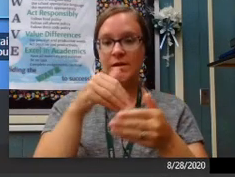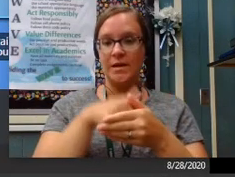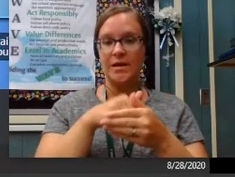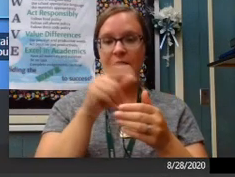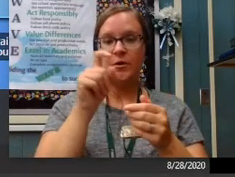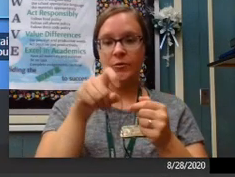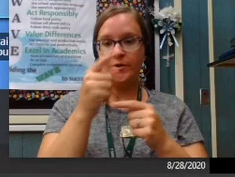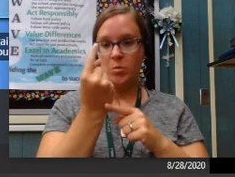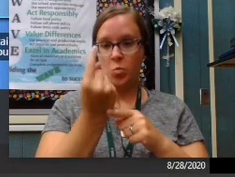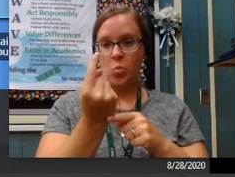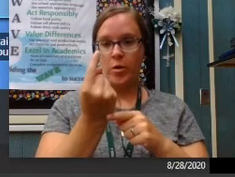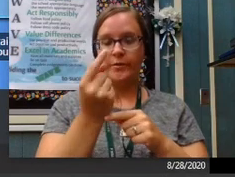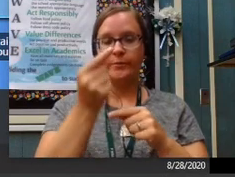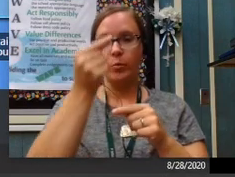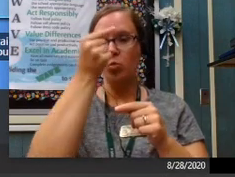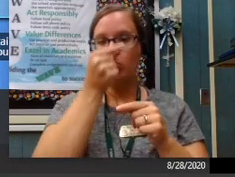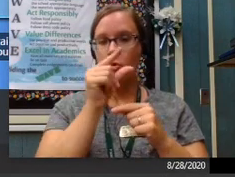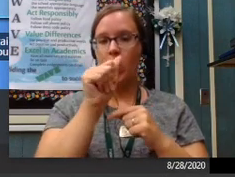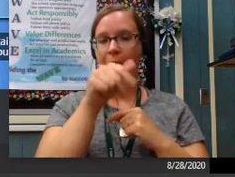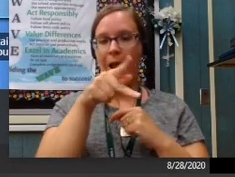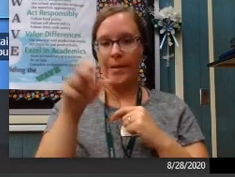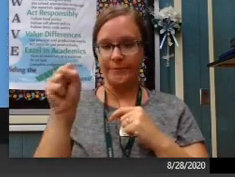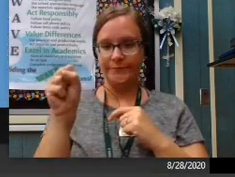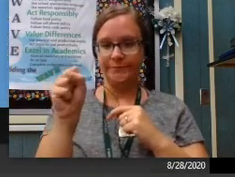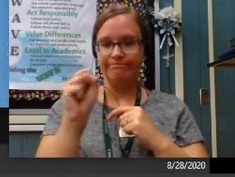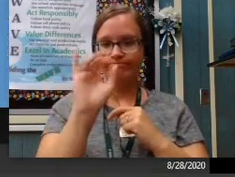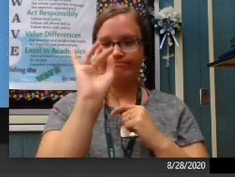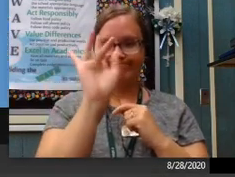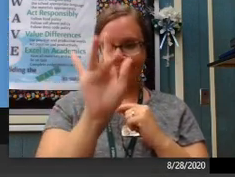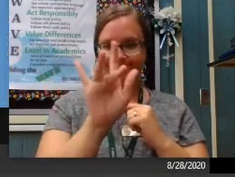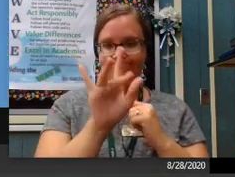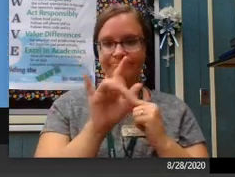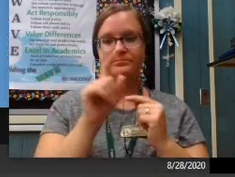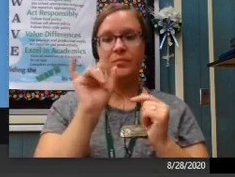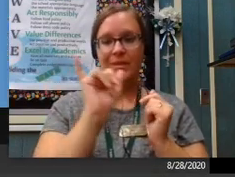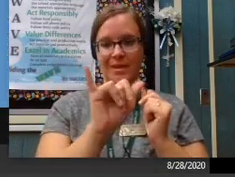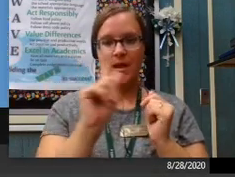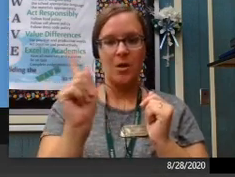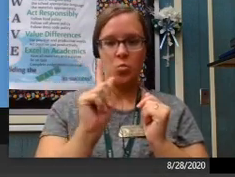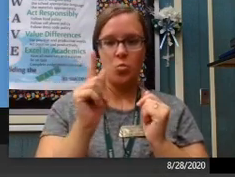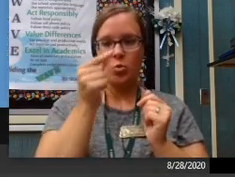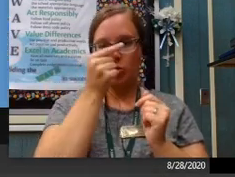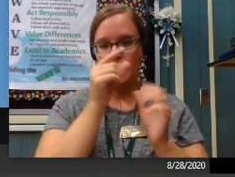It's the Google apps. That is where your Google Classrooms are located.